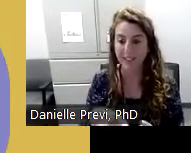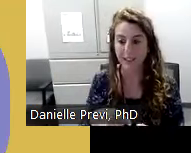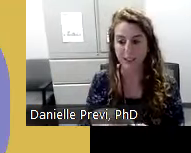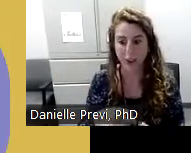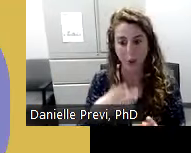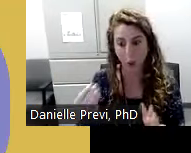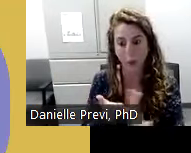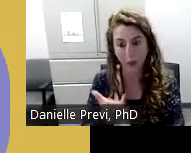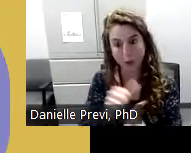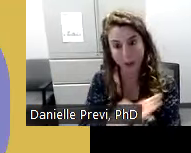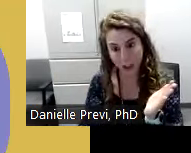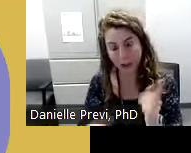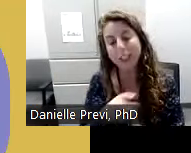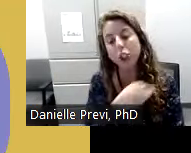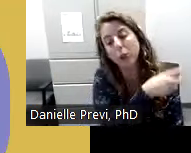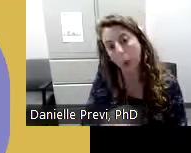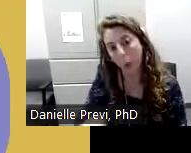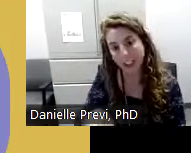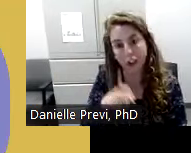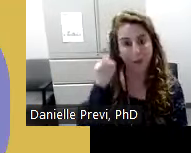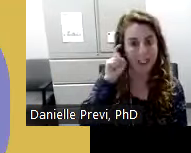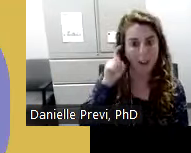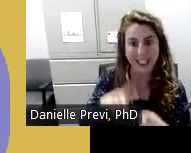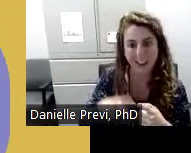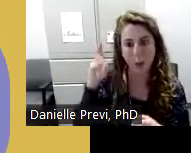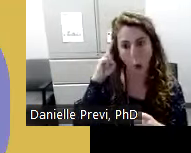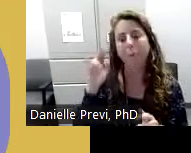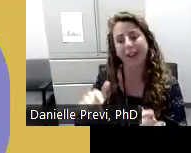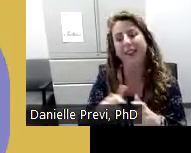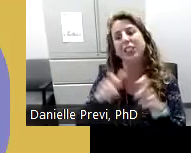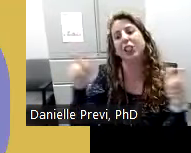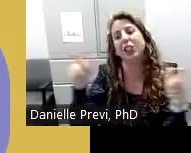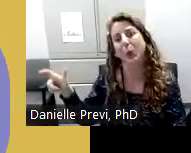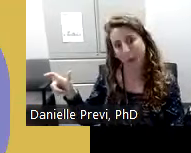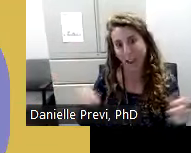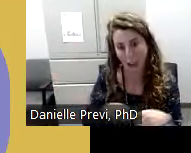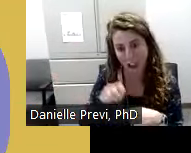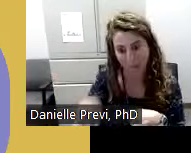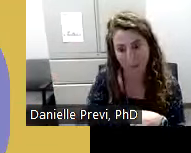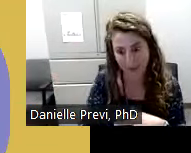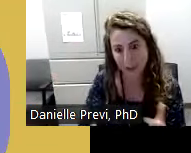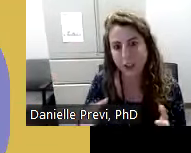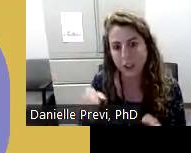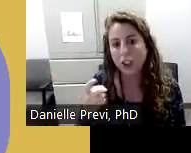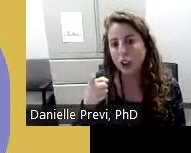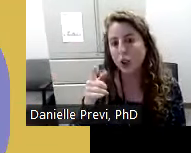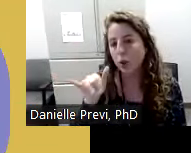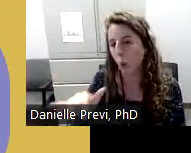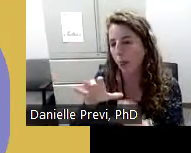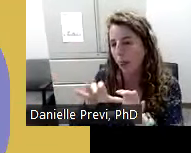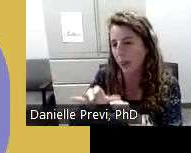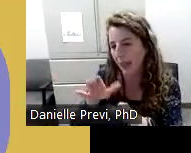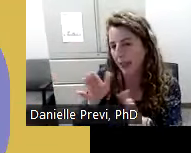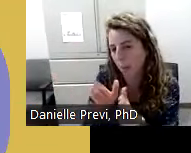are no longer working for them because their hearing loss has progressed to a point where they might now be a candidate for a cochlear implant. That's a huge jump for a lot of them,